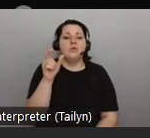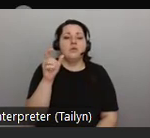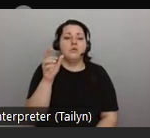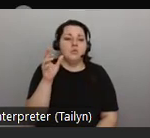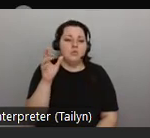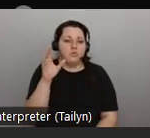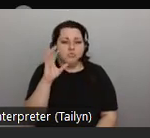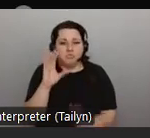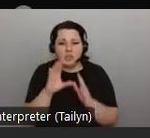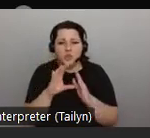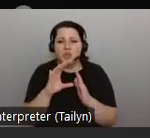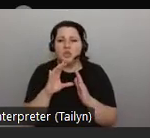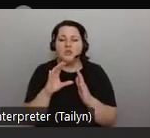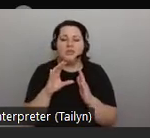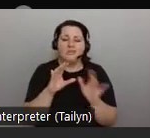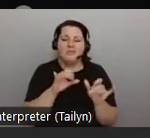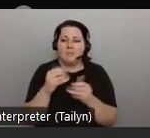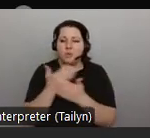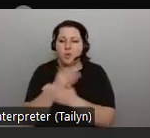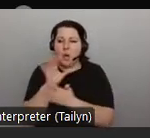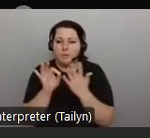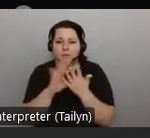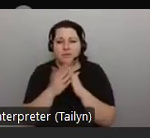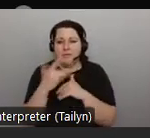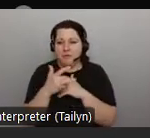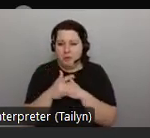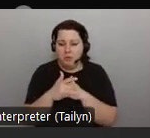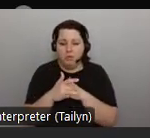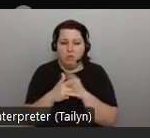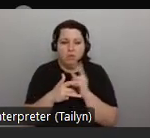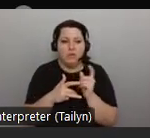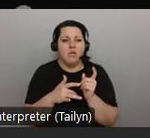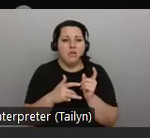Actually it might be design. Sorry, it's table design. So again, like pictures,